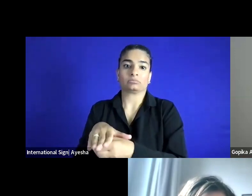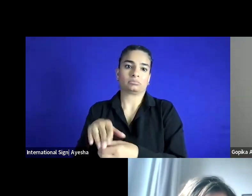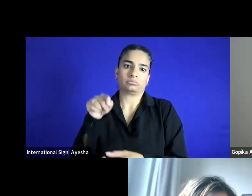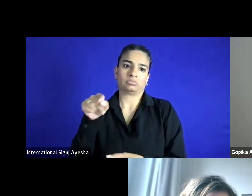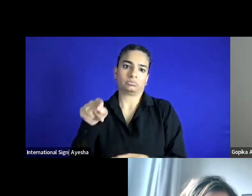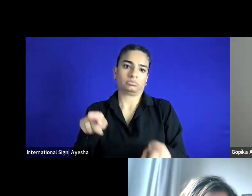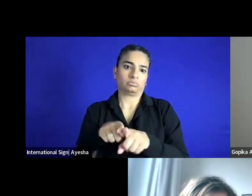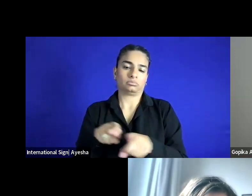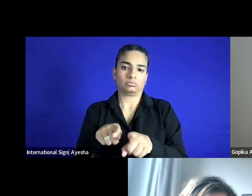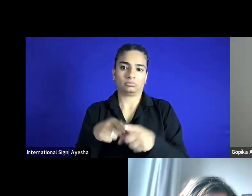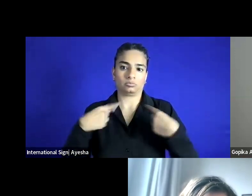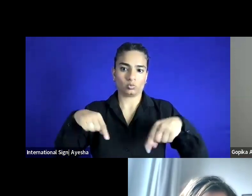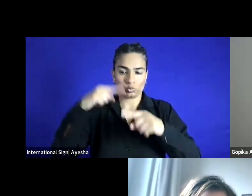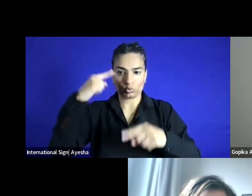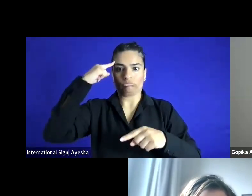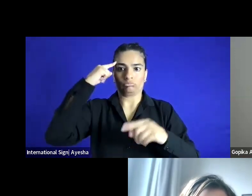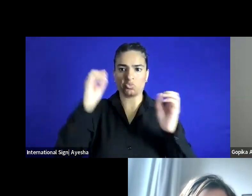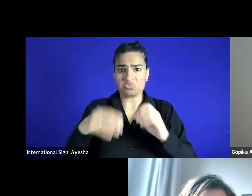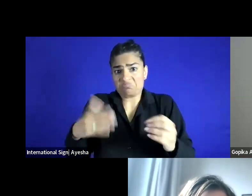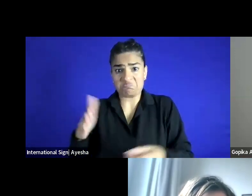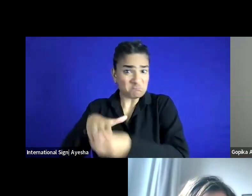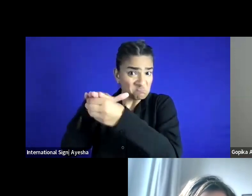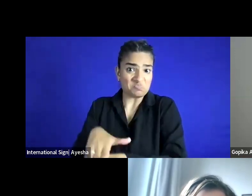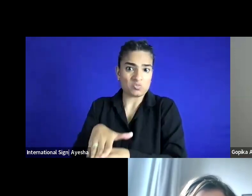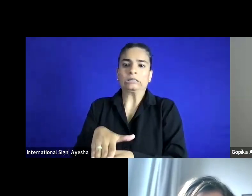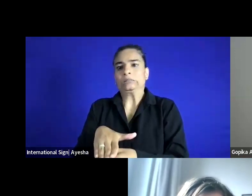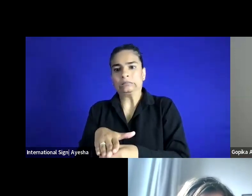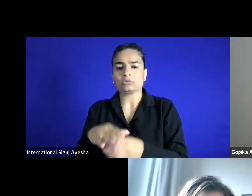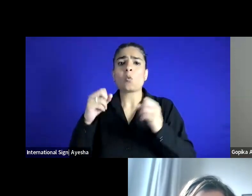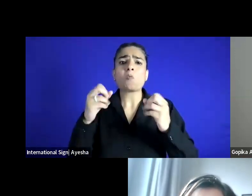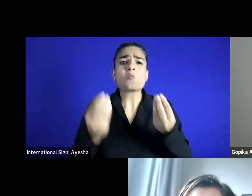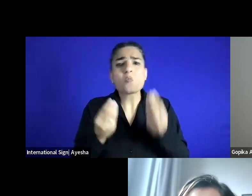tensions and difficulties and we will have a team in place of people